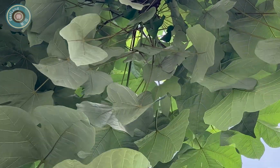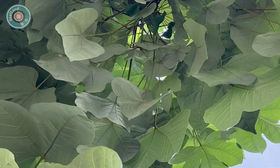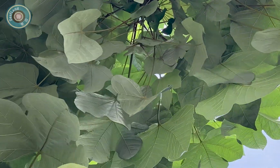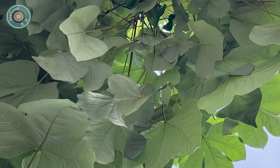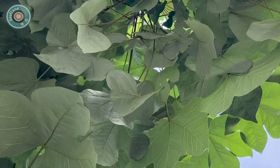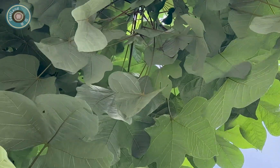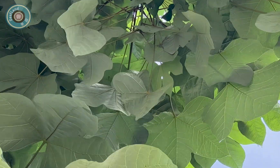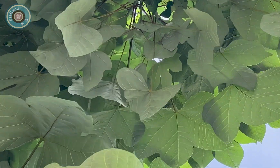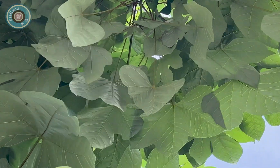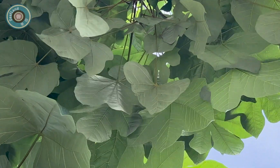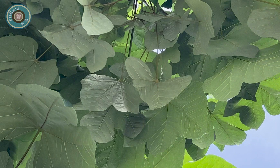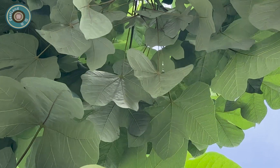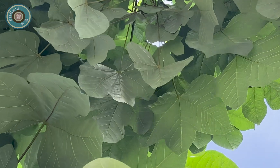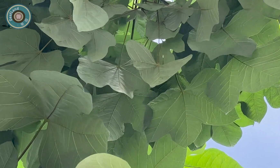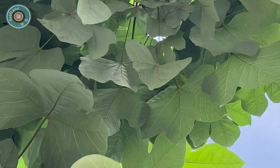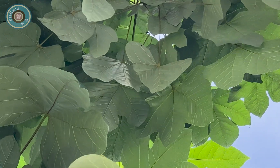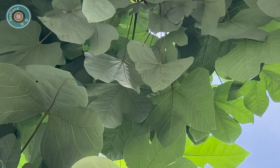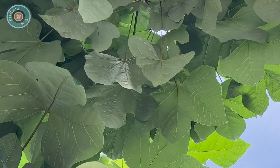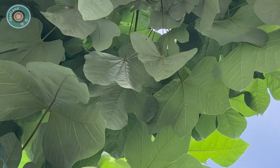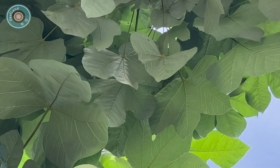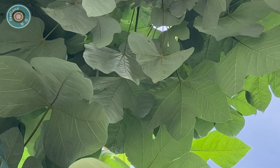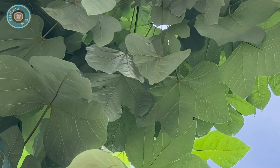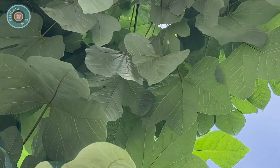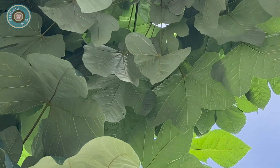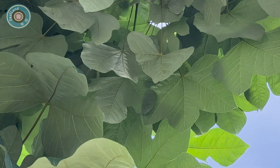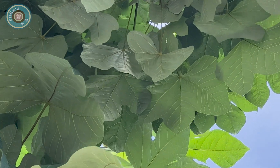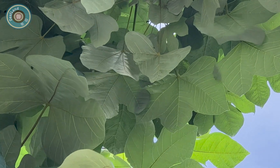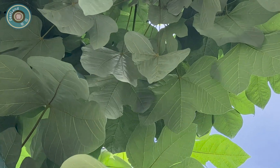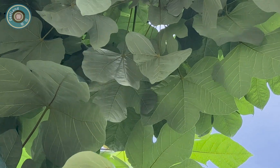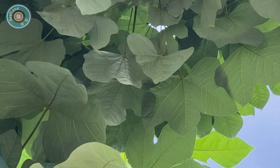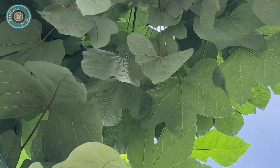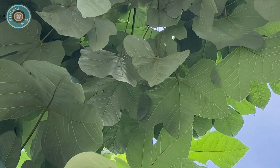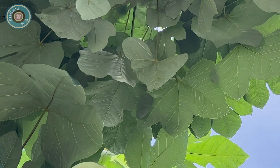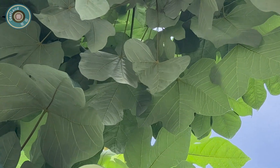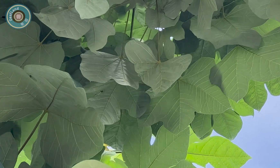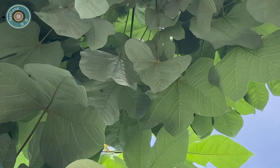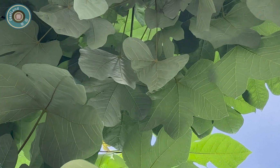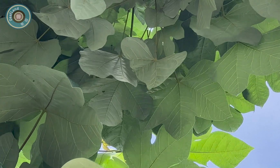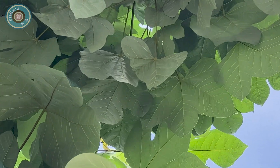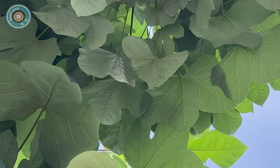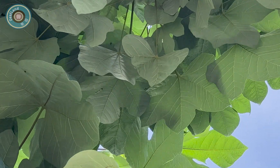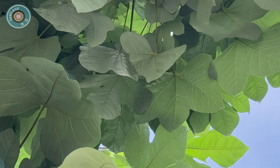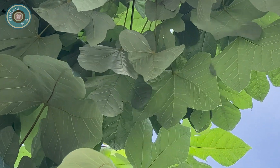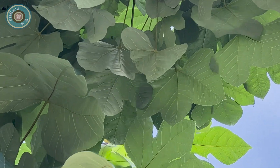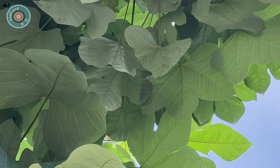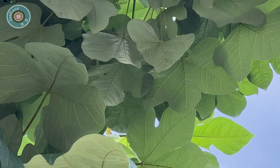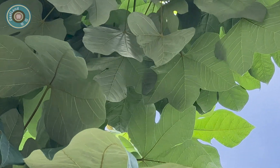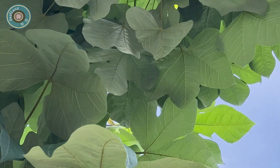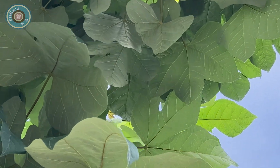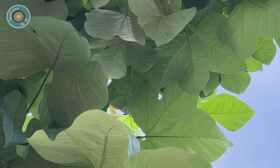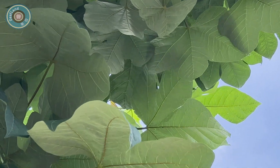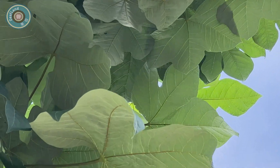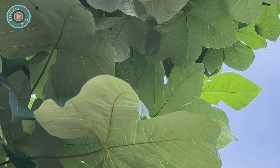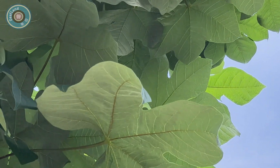July 2, 2023 Hiroshima-Minnami Special Needs Education School